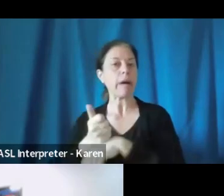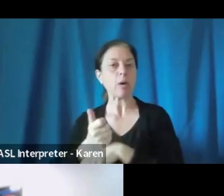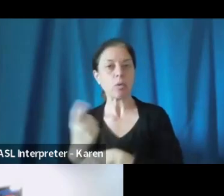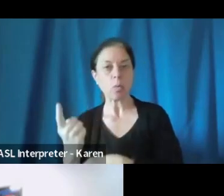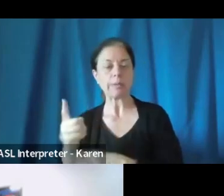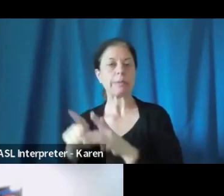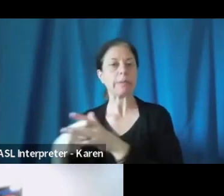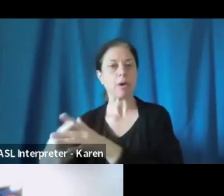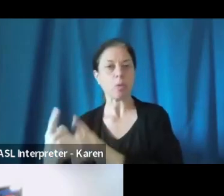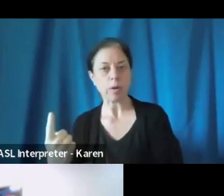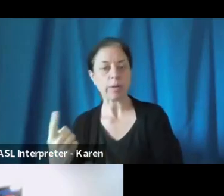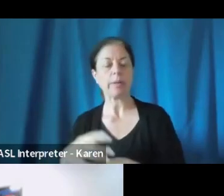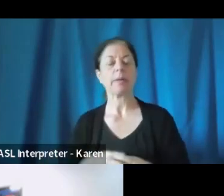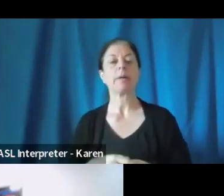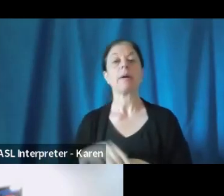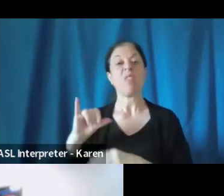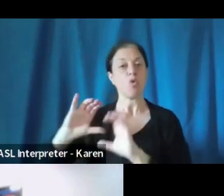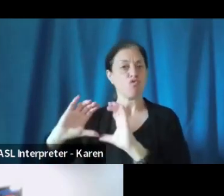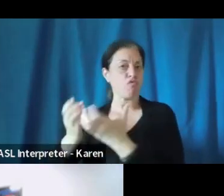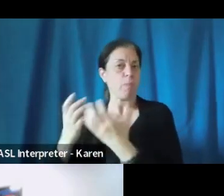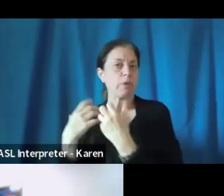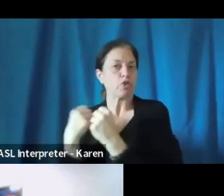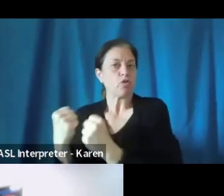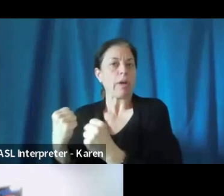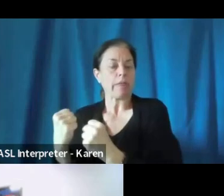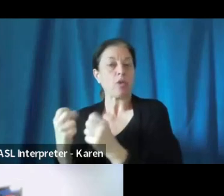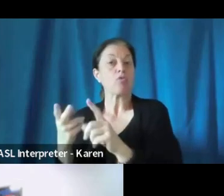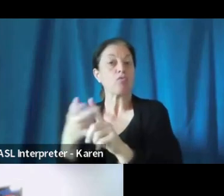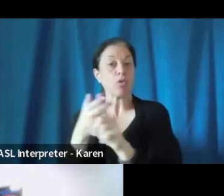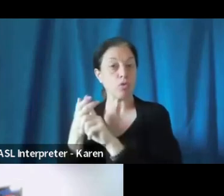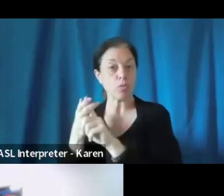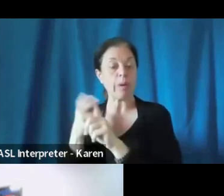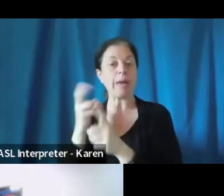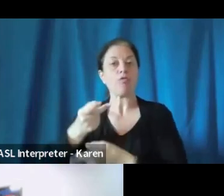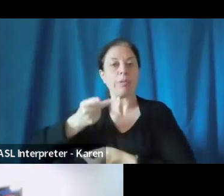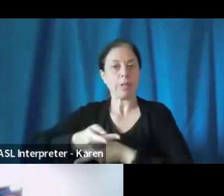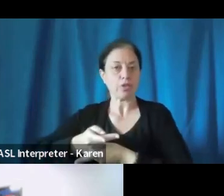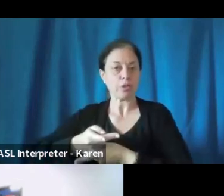an affinity group. So join your affinity group. Found one if there is